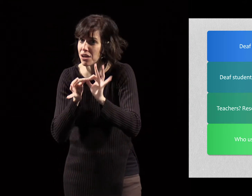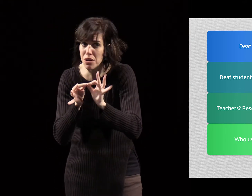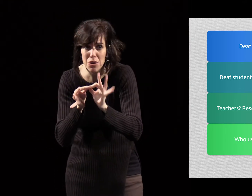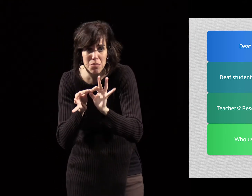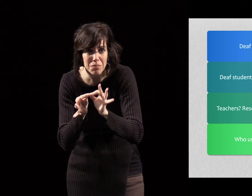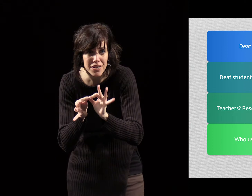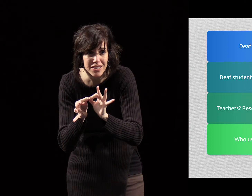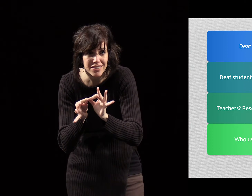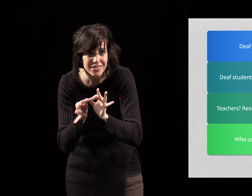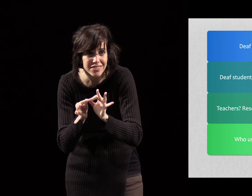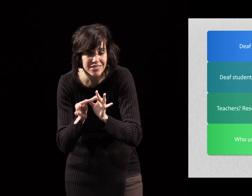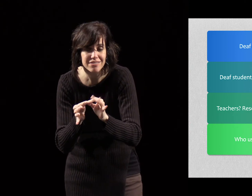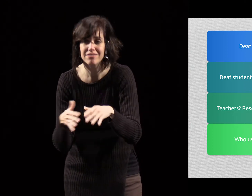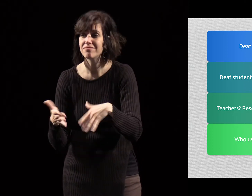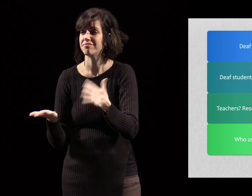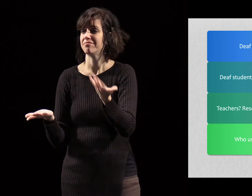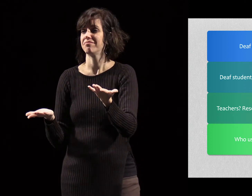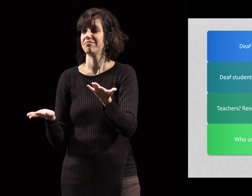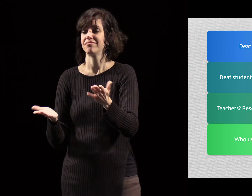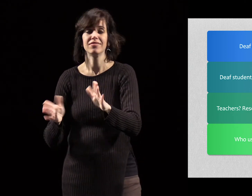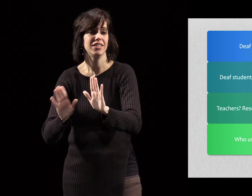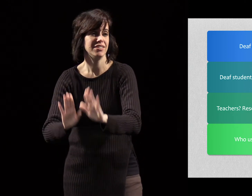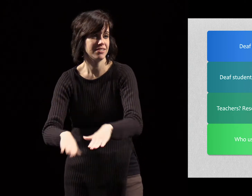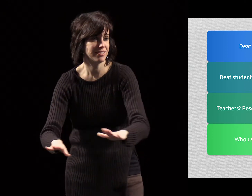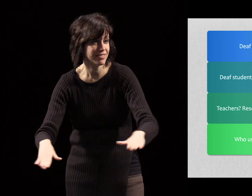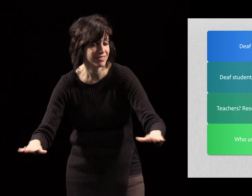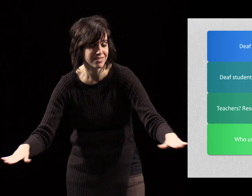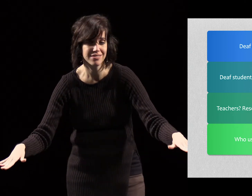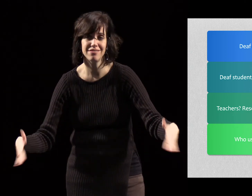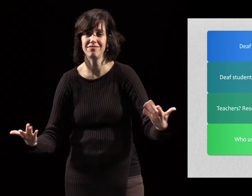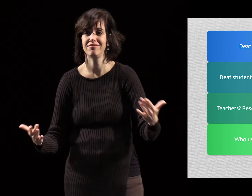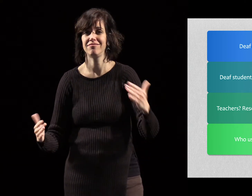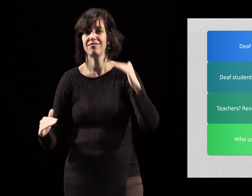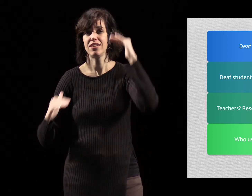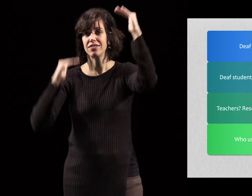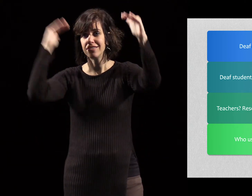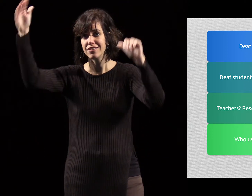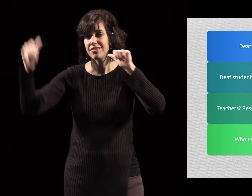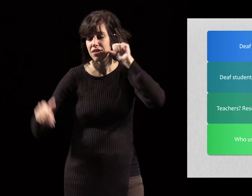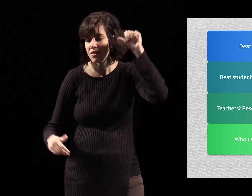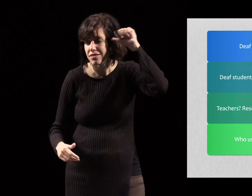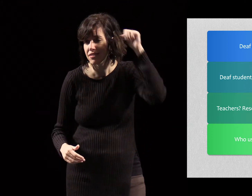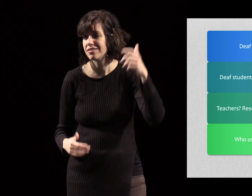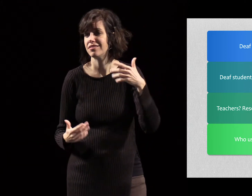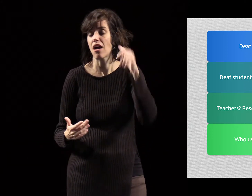For college students? Is it for interpreters, children, adults?